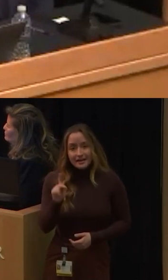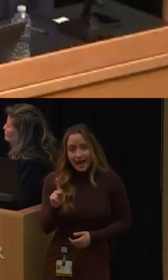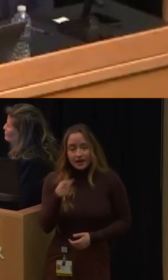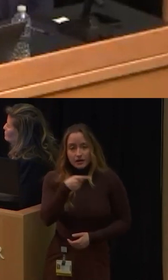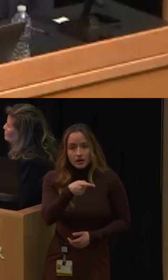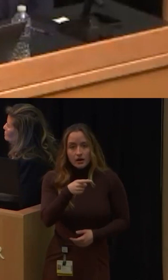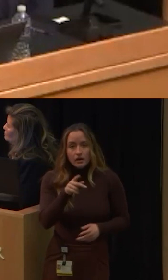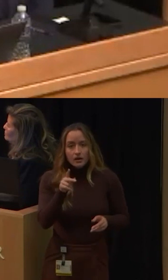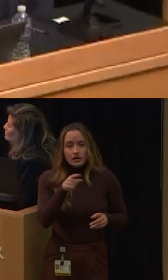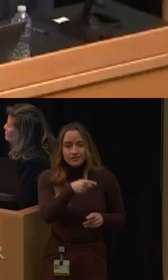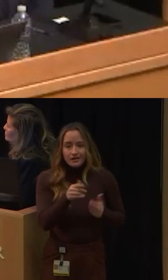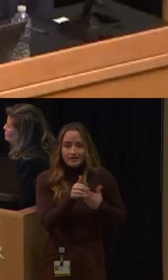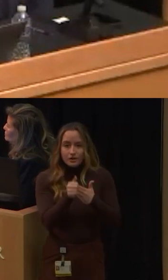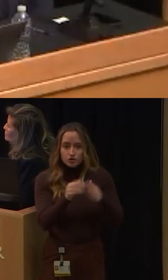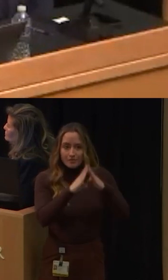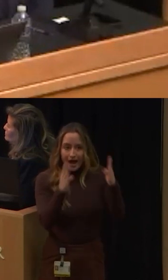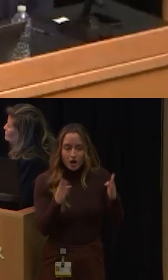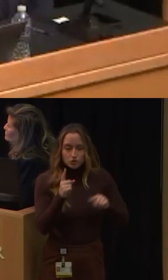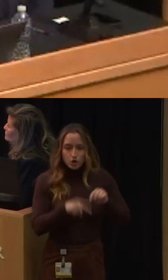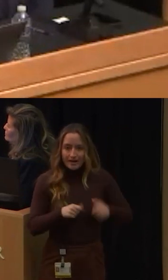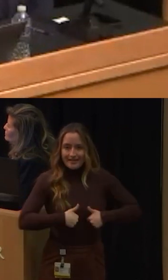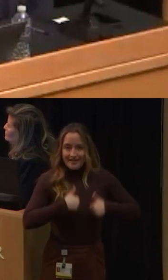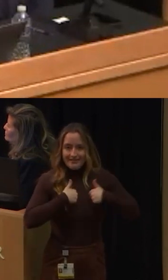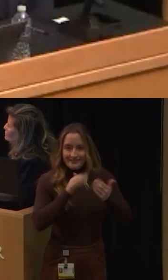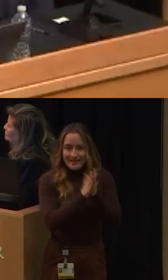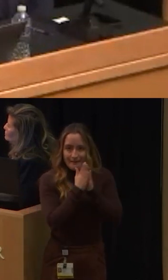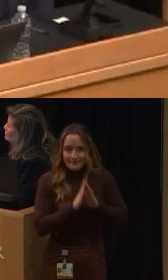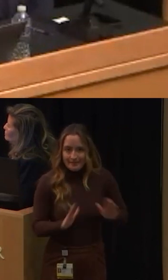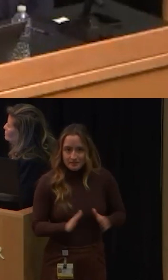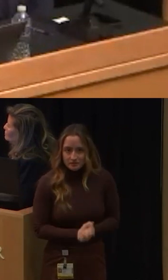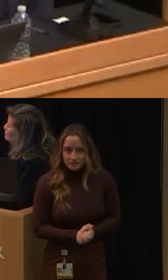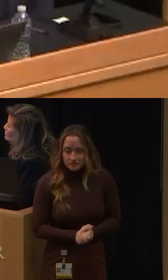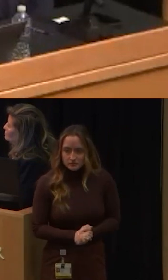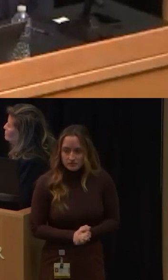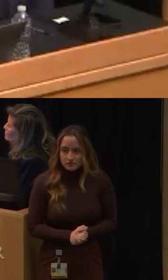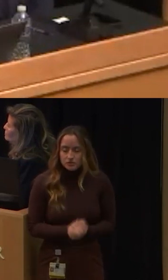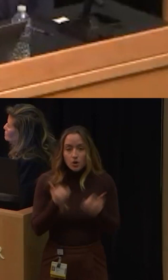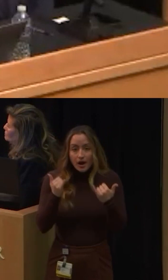couldn't live in peace, so when we're telling the whole story of how we got here and what we're doing,